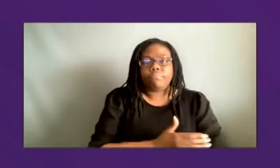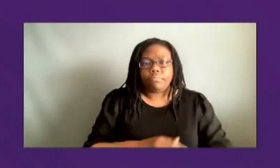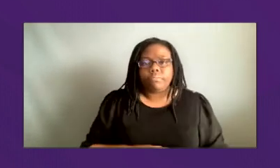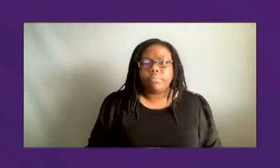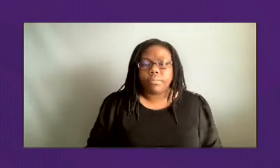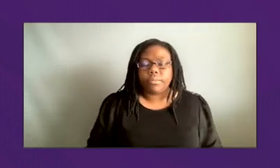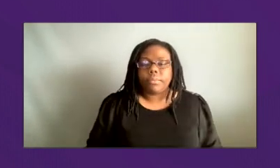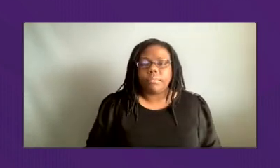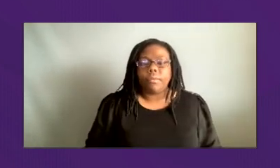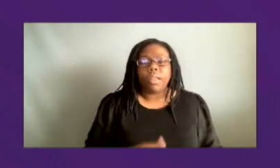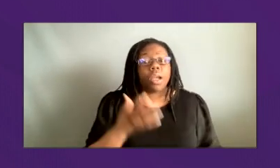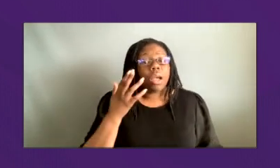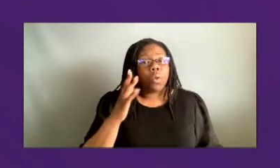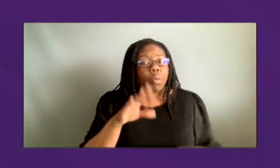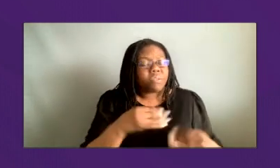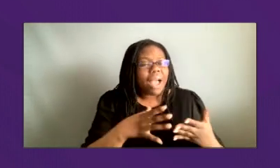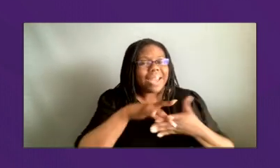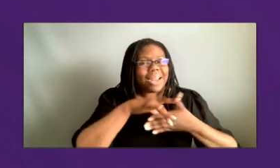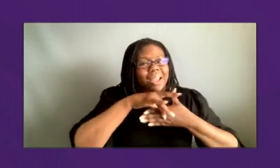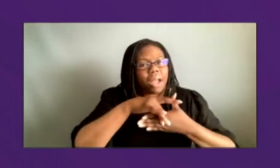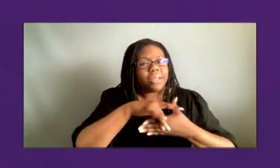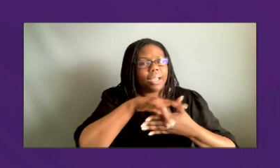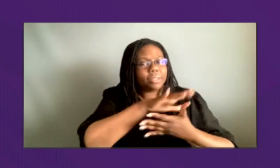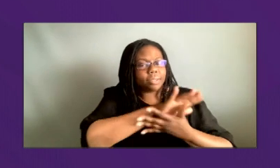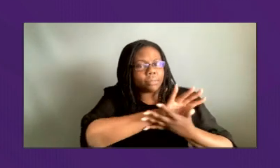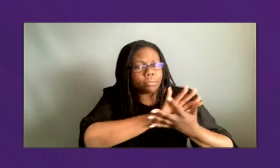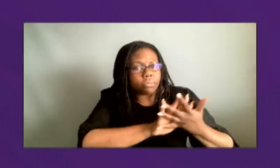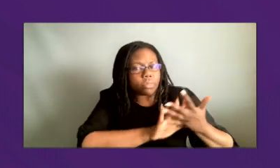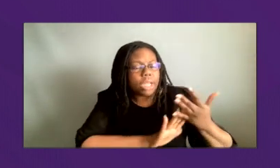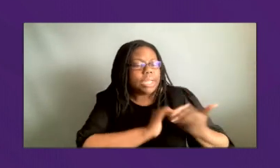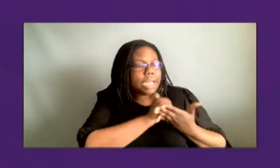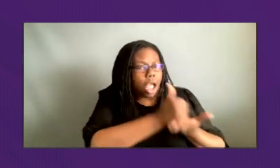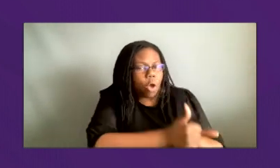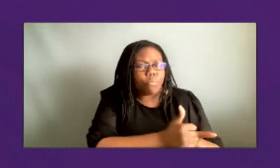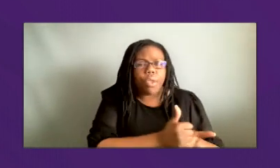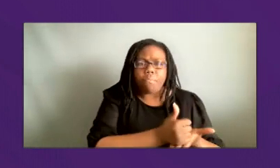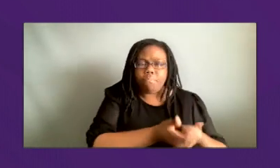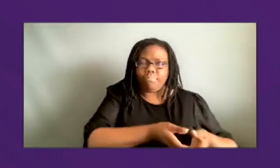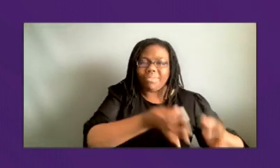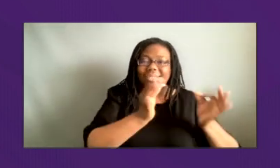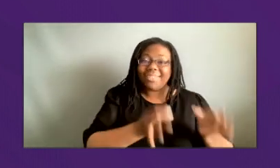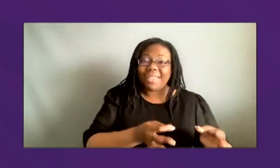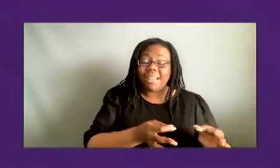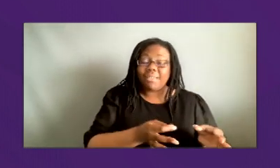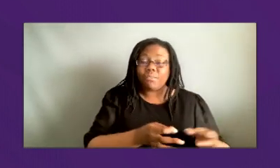decision, which helps them understand the factors that Native leaders had to take into account when